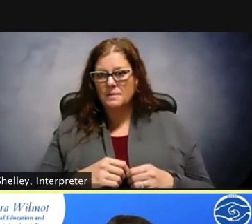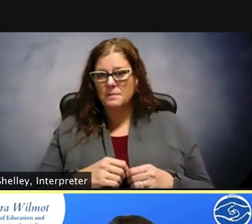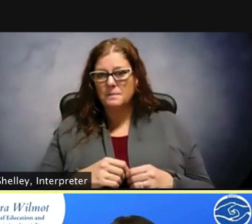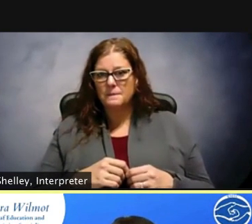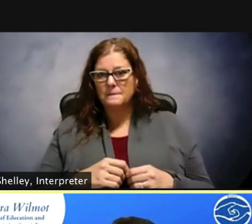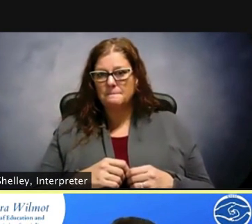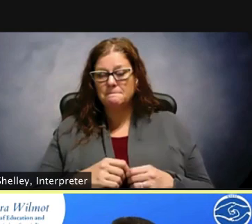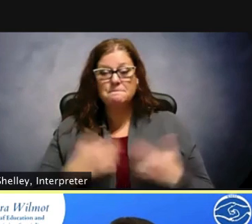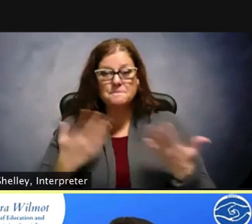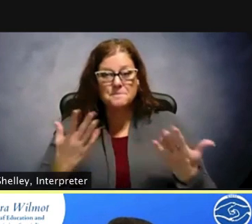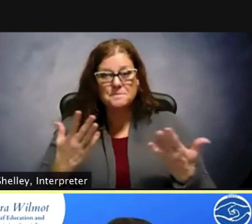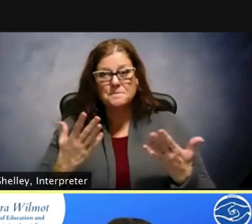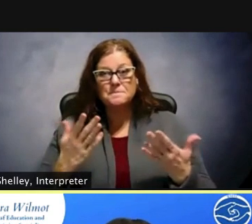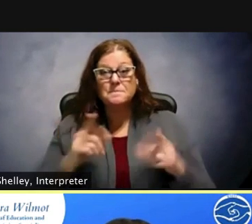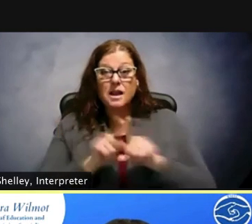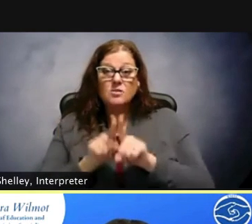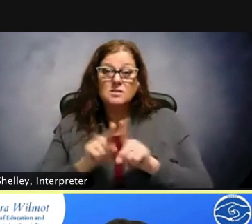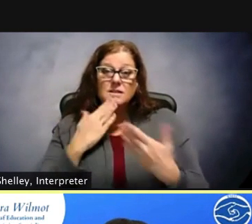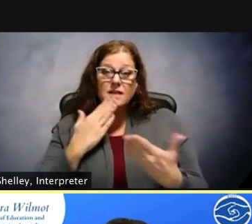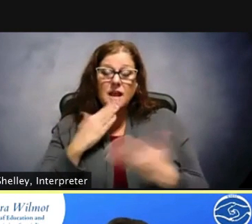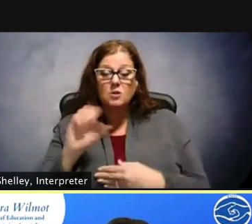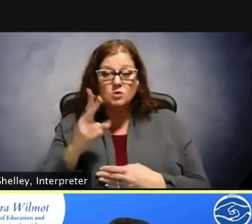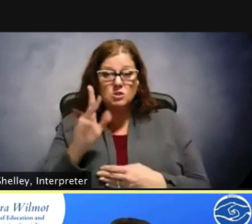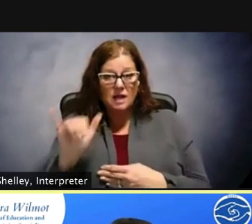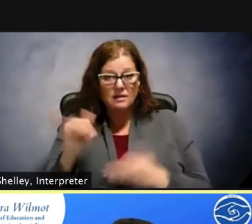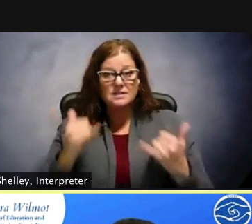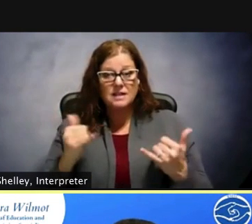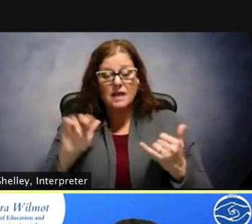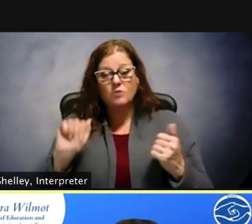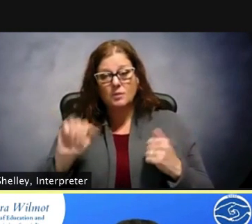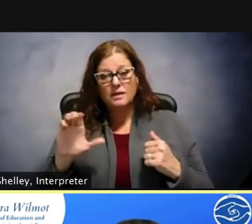So, I want to also thank Shelly today from Alternative Communication Services